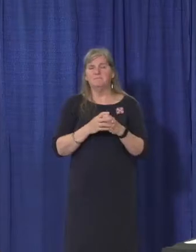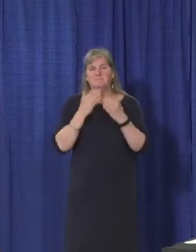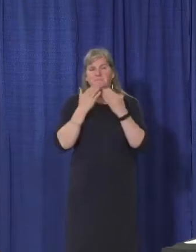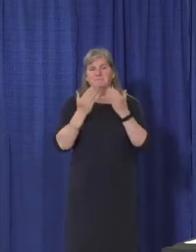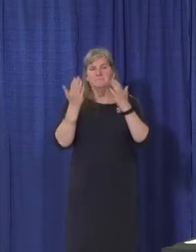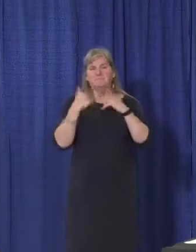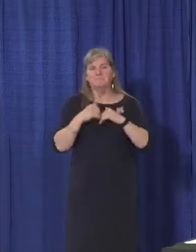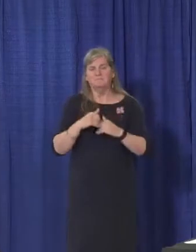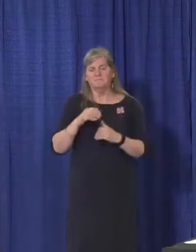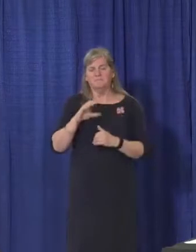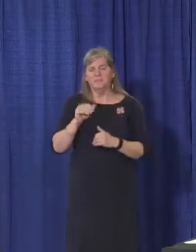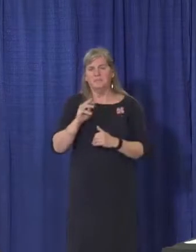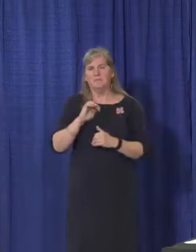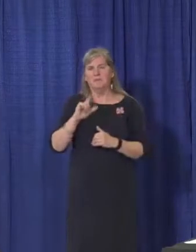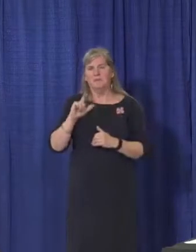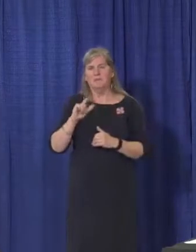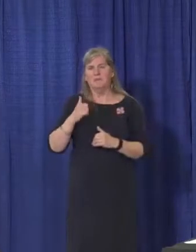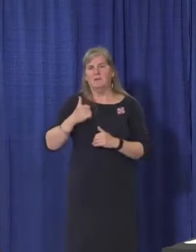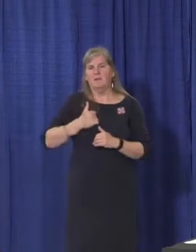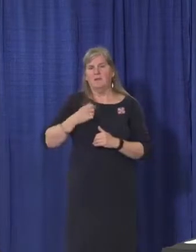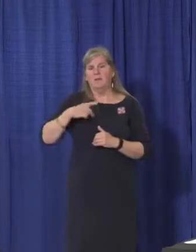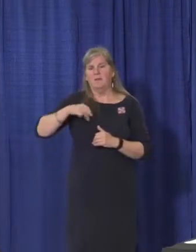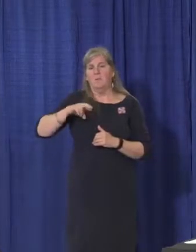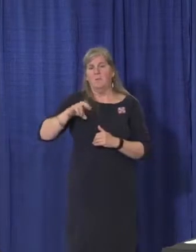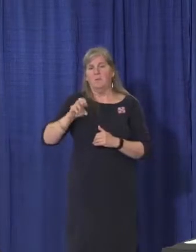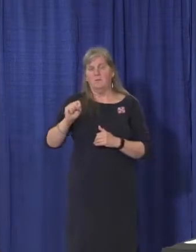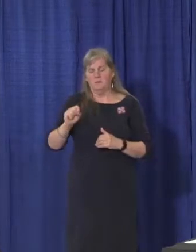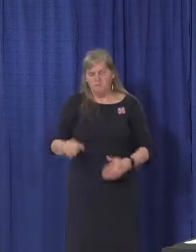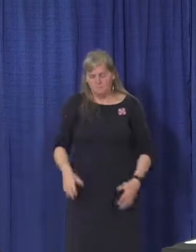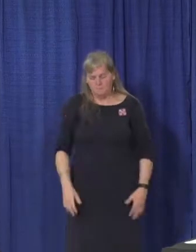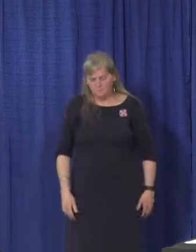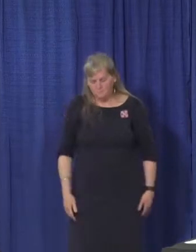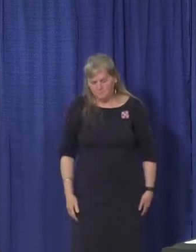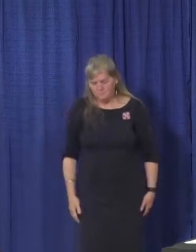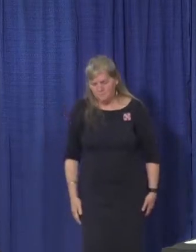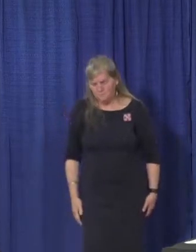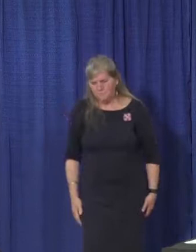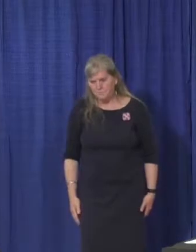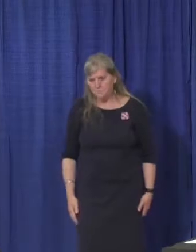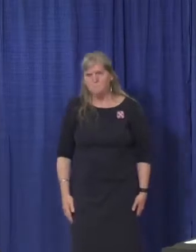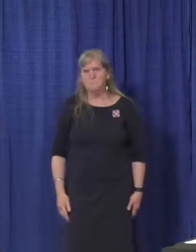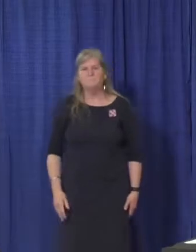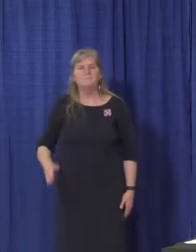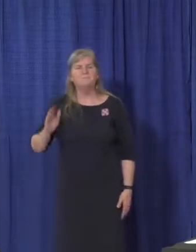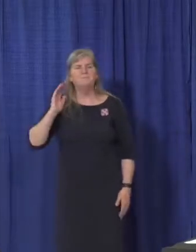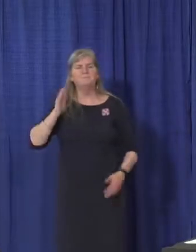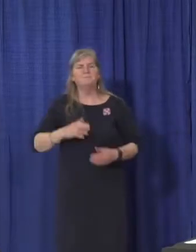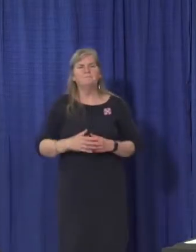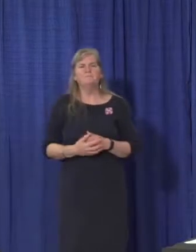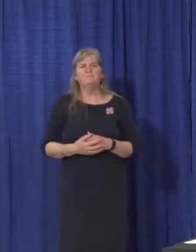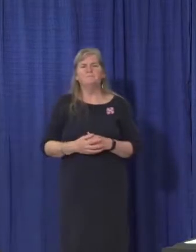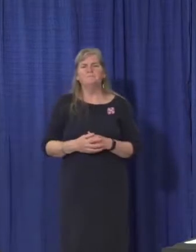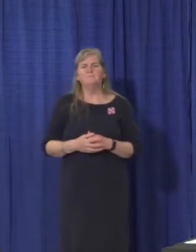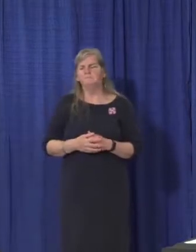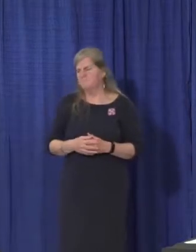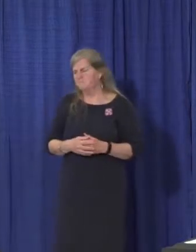Pat: We will now move to Camille from the Canadian press. Reporter: This is for the